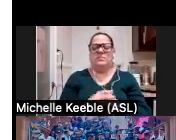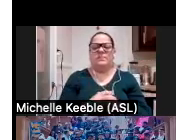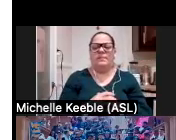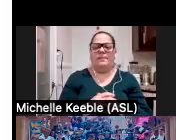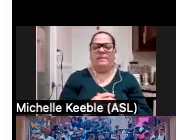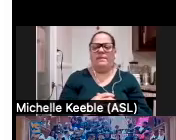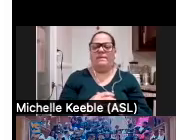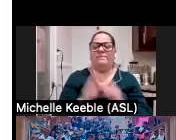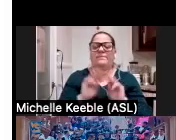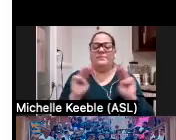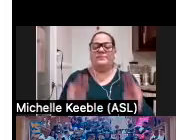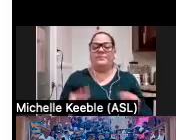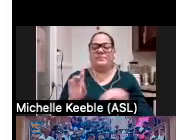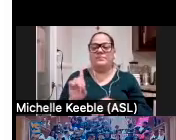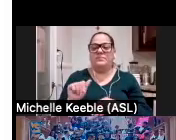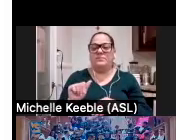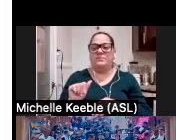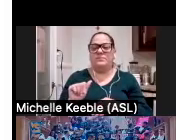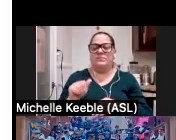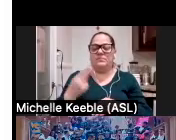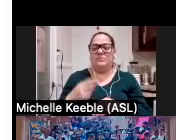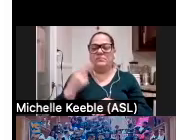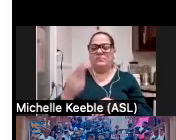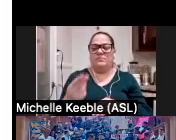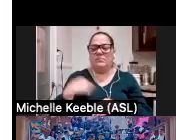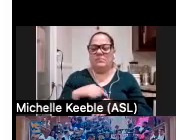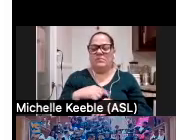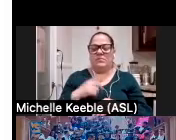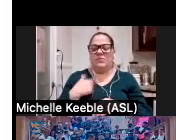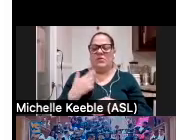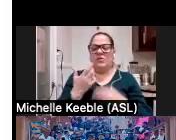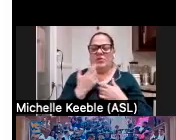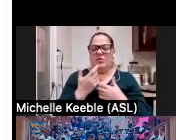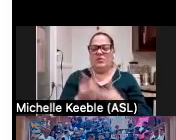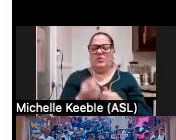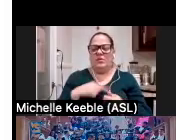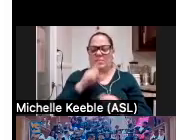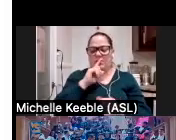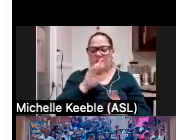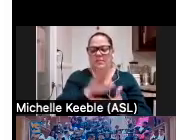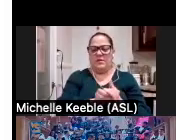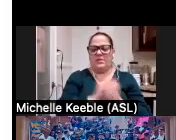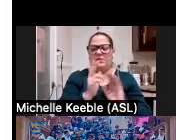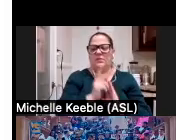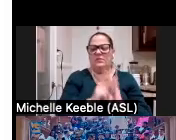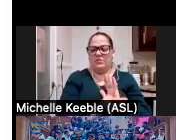Museum of Disability History trustees themselves are committed to this principle. So they were they